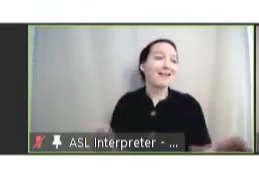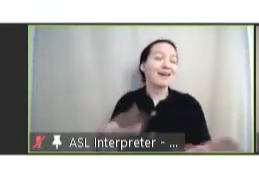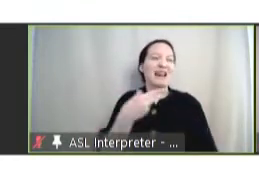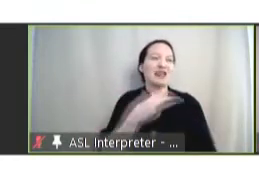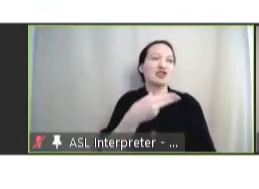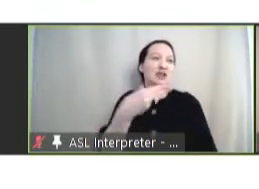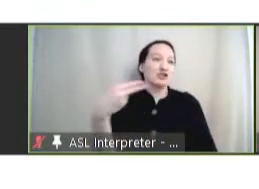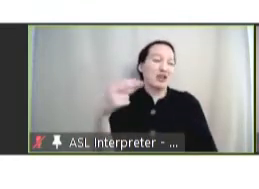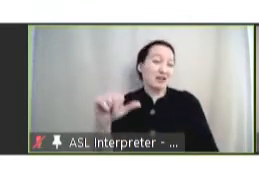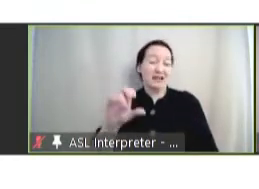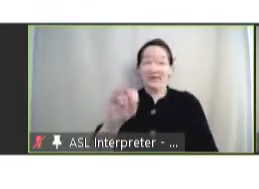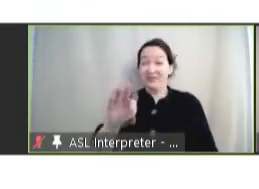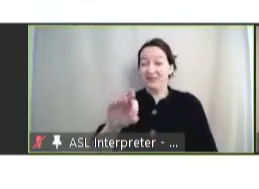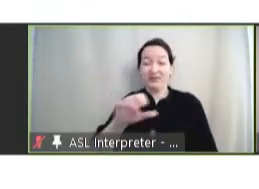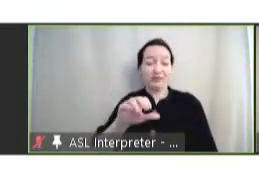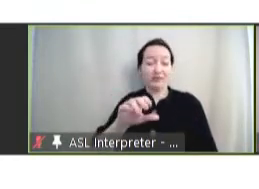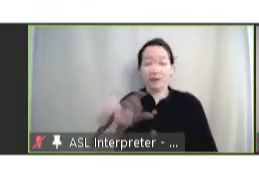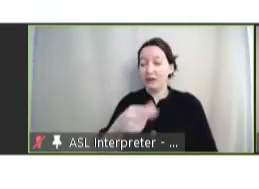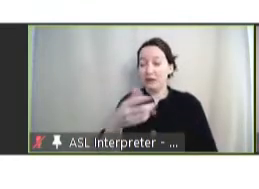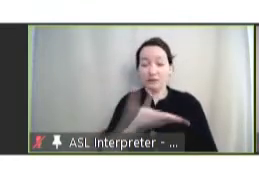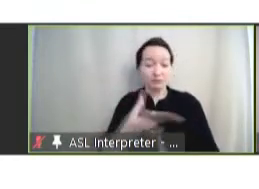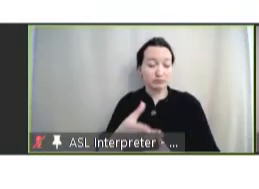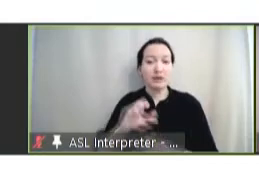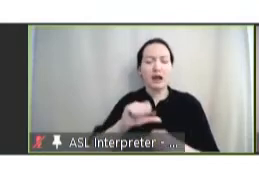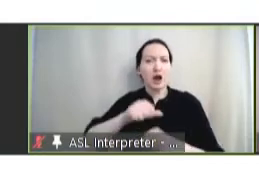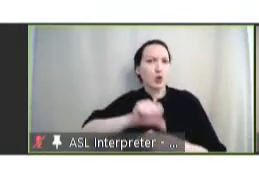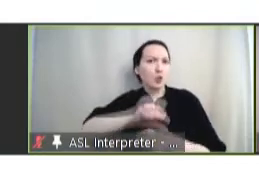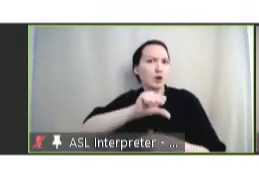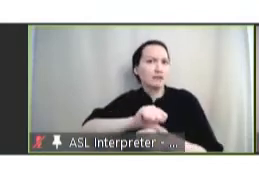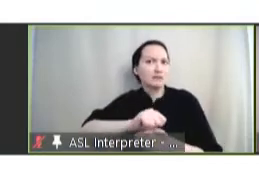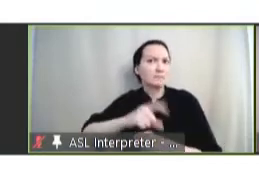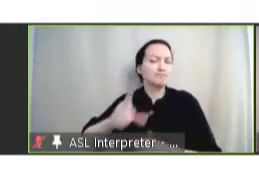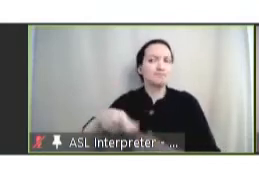are any materials that you're looking for of how workplaces need to talk to this issue,